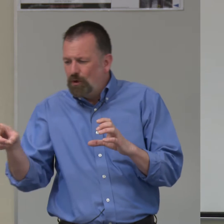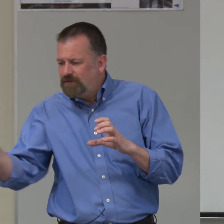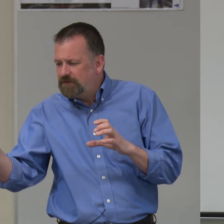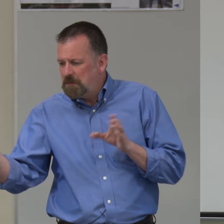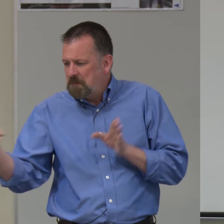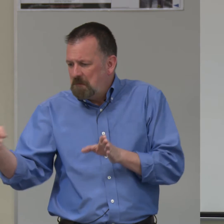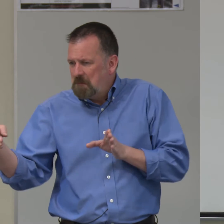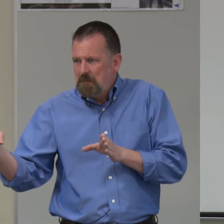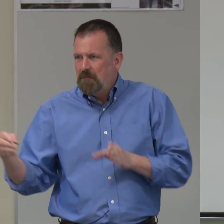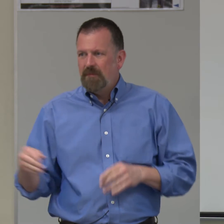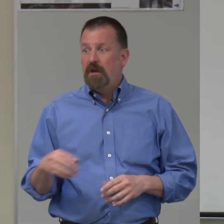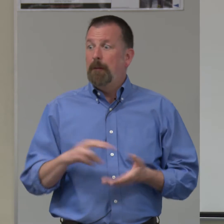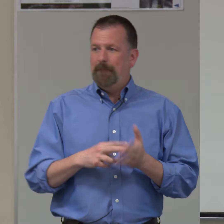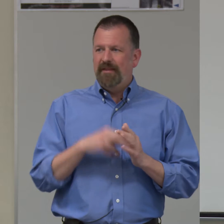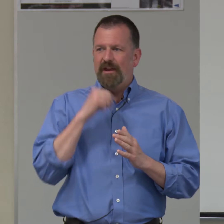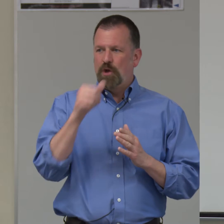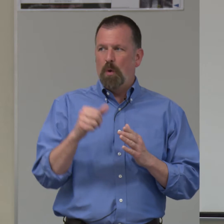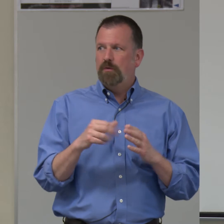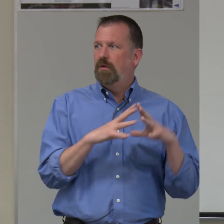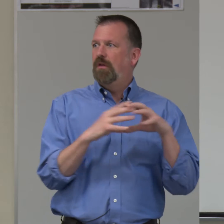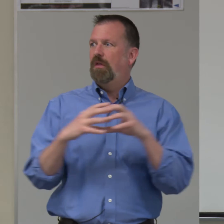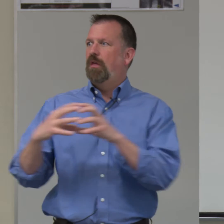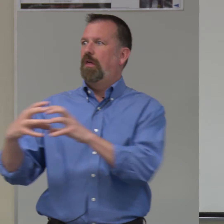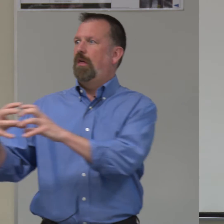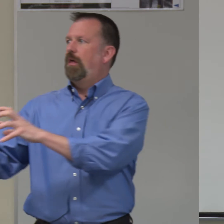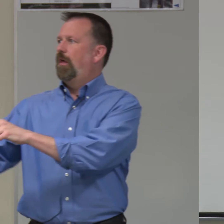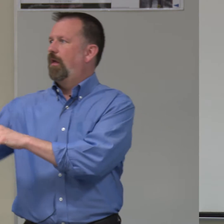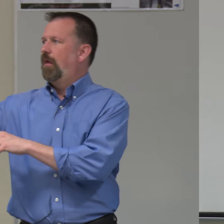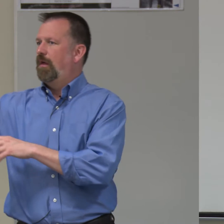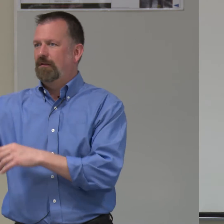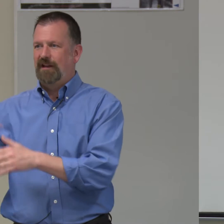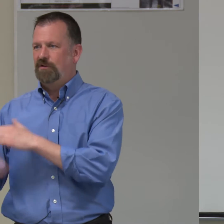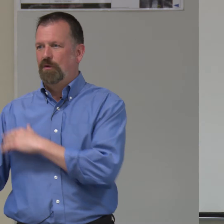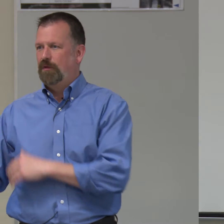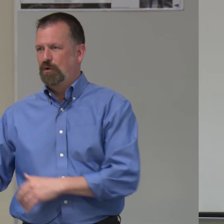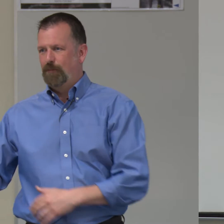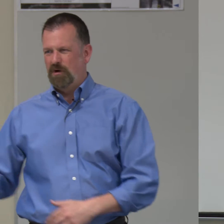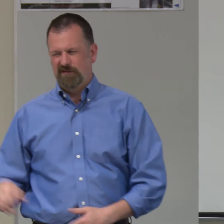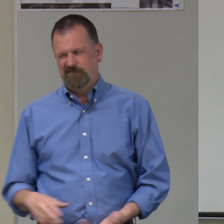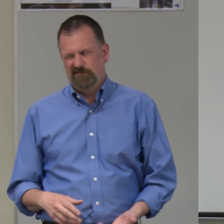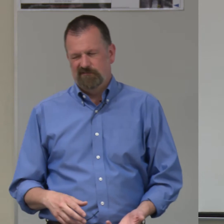so they don't get out into the rest of the tumor very well,